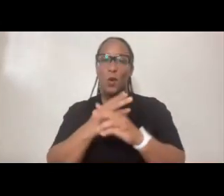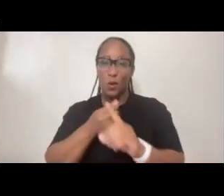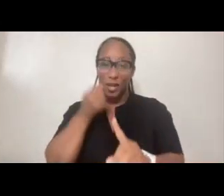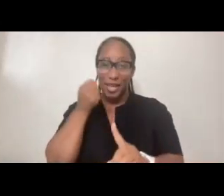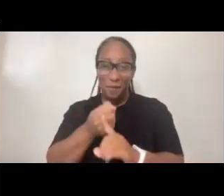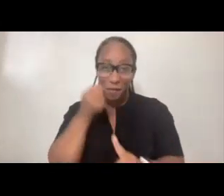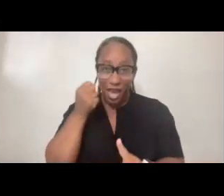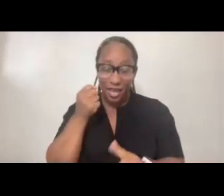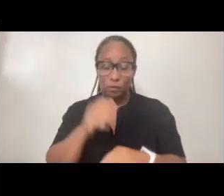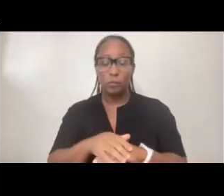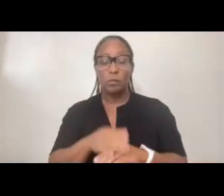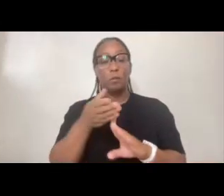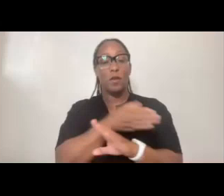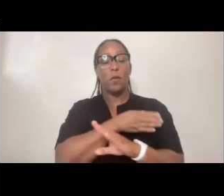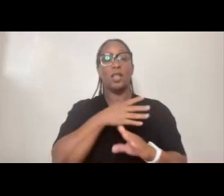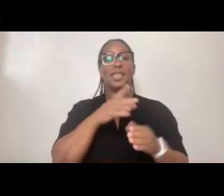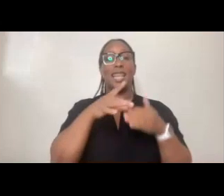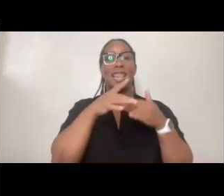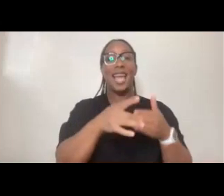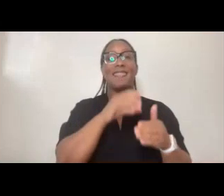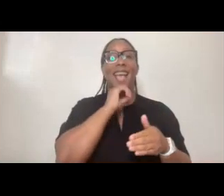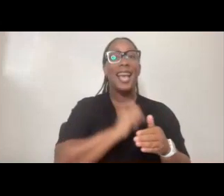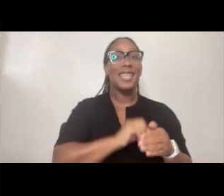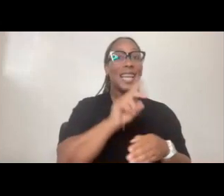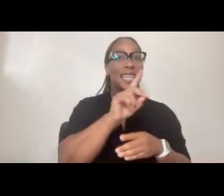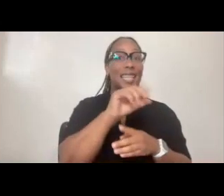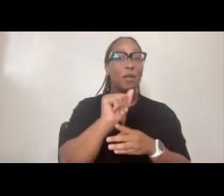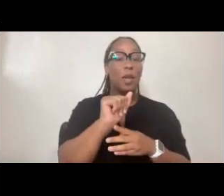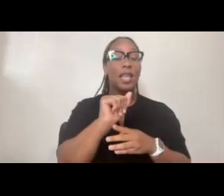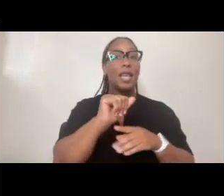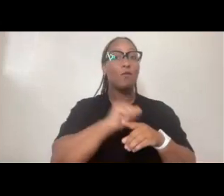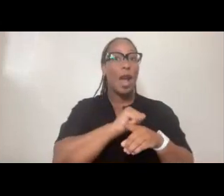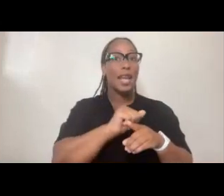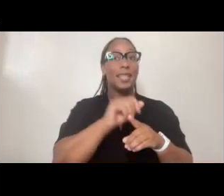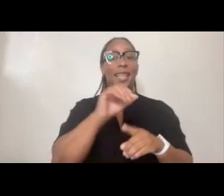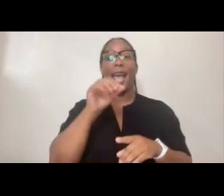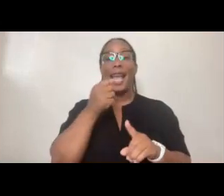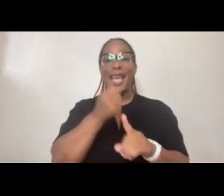She previously led the aging and disability research practice at Impact